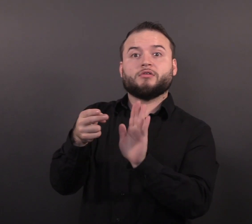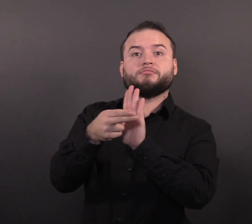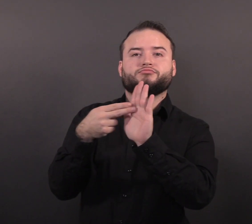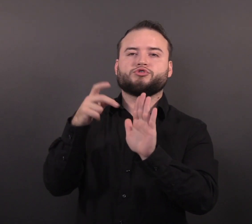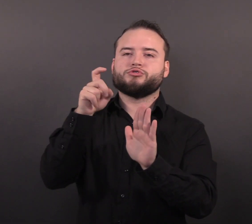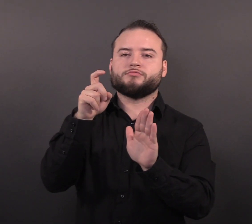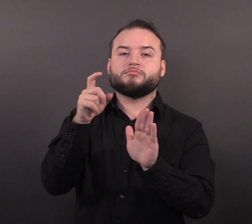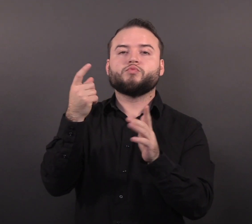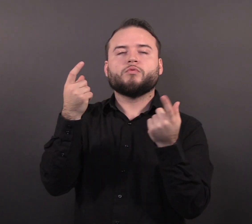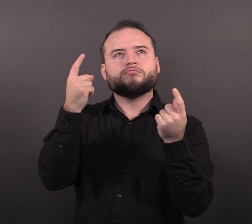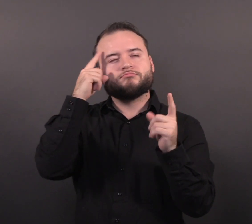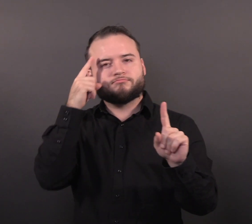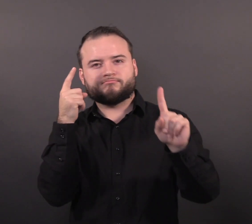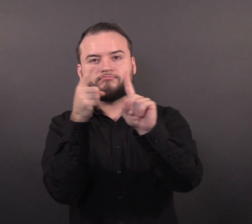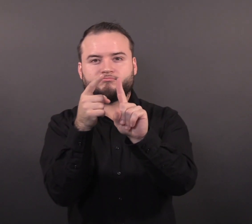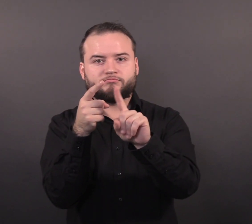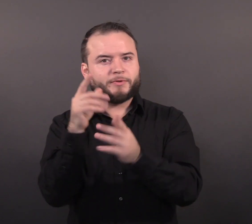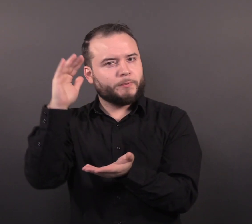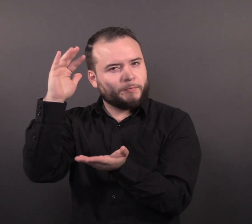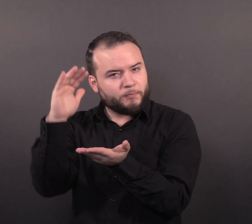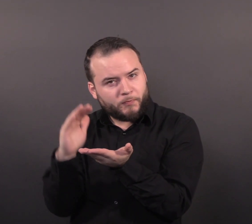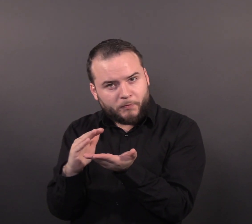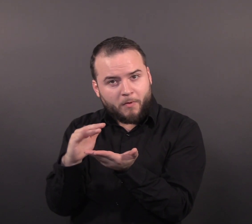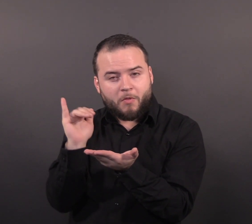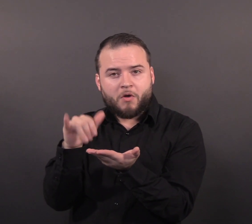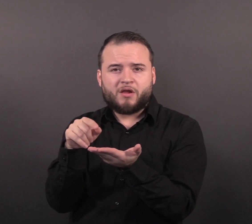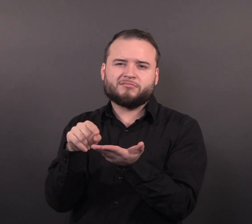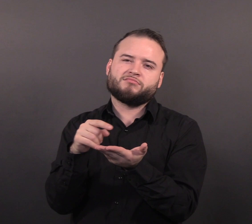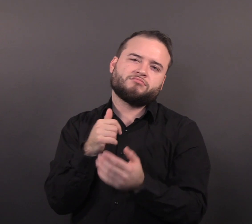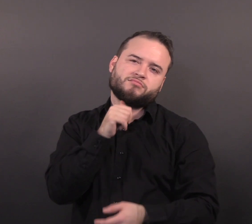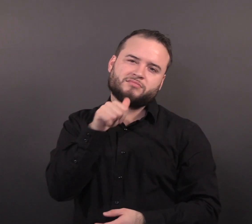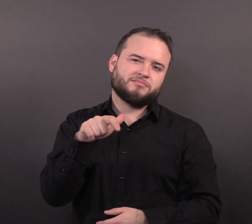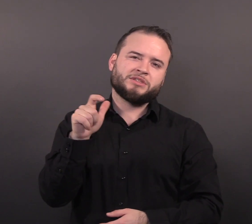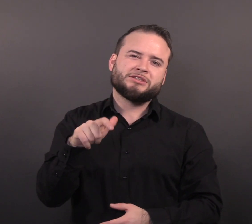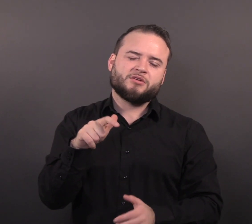unnecessary negative impact of names on trade,